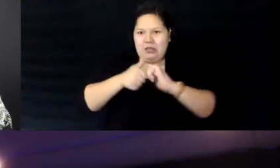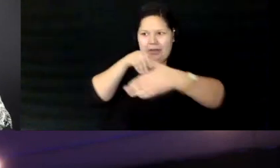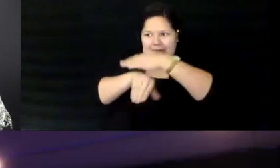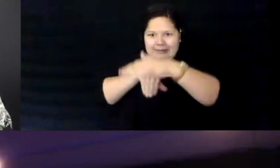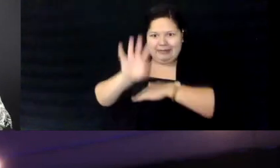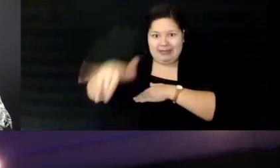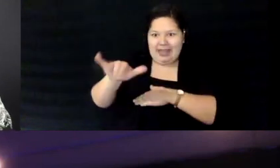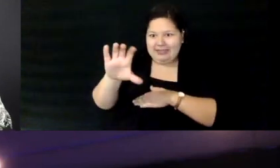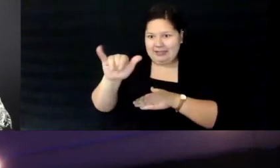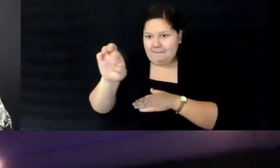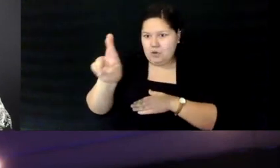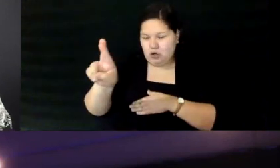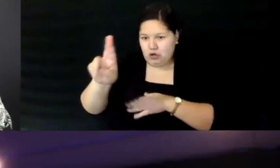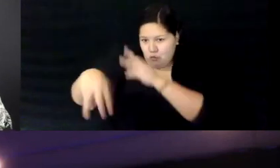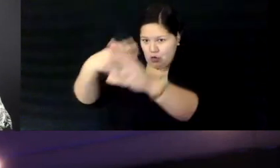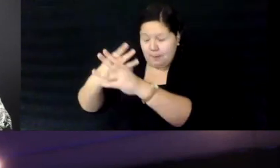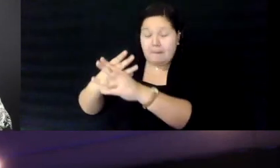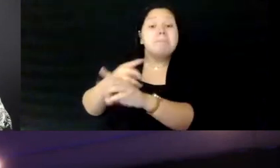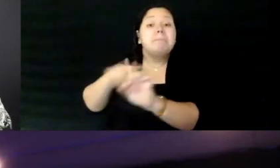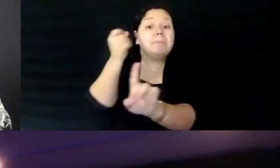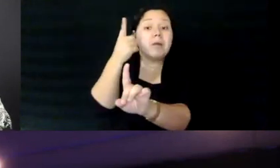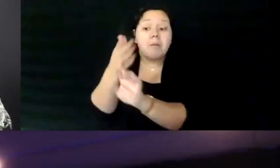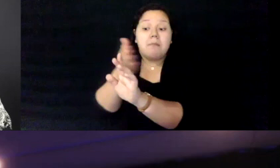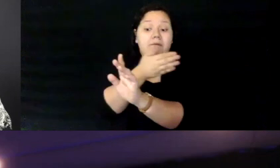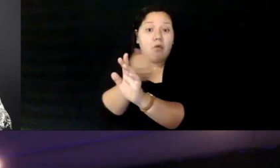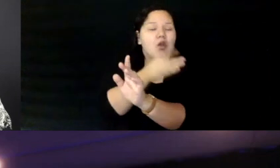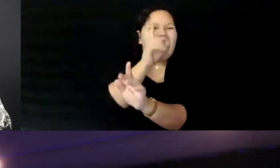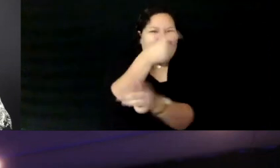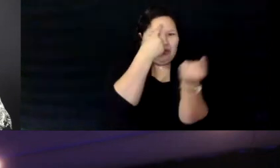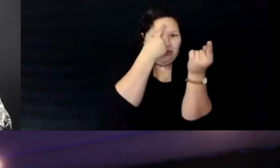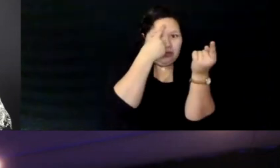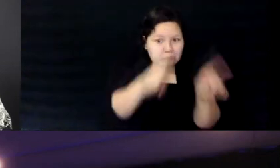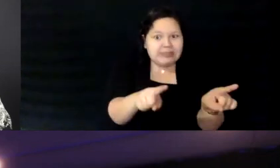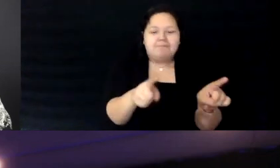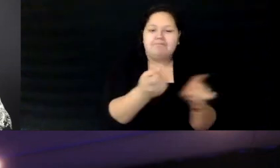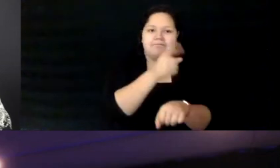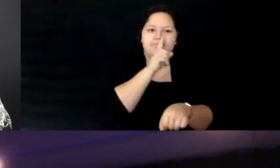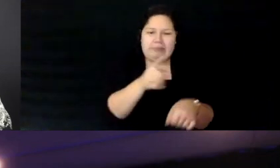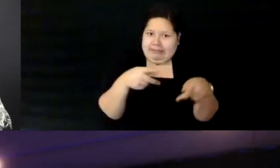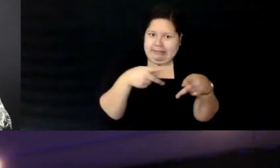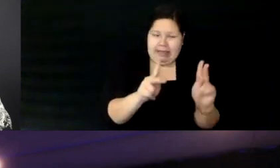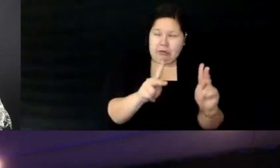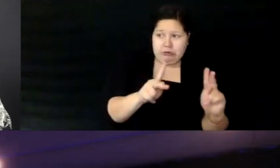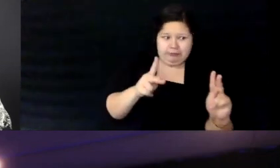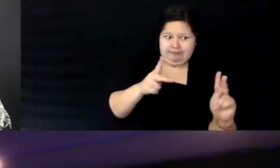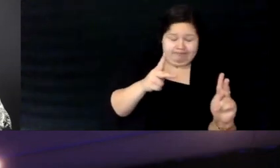And before you access the cyber world, you have to agree to give GAEA all your privacy,